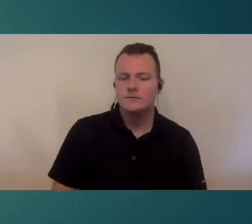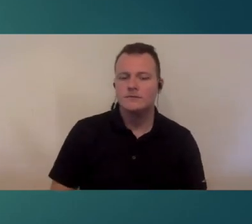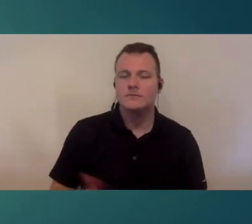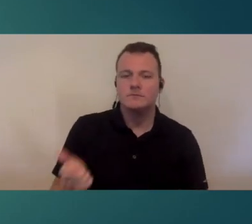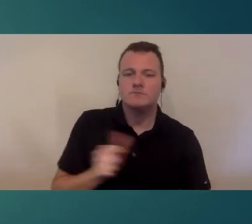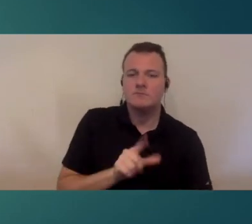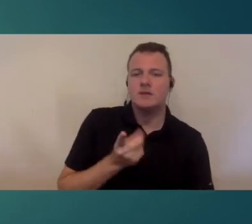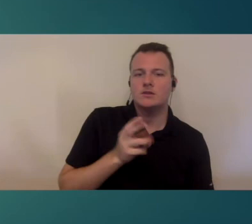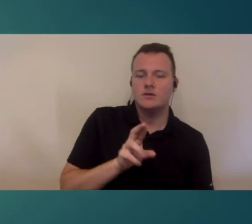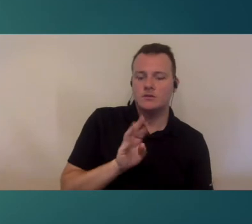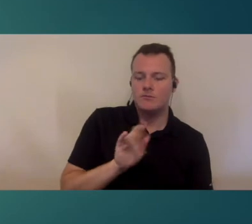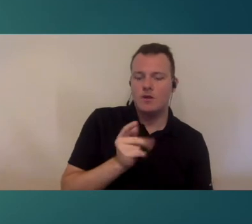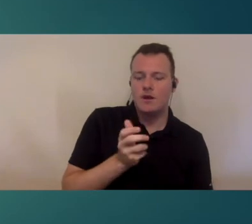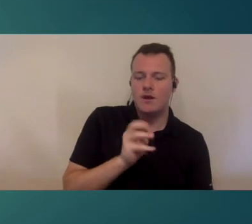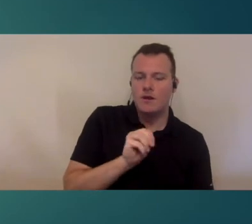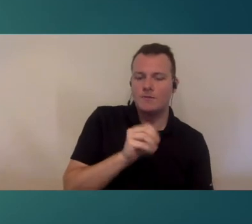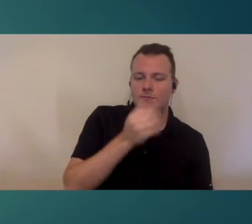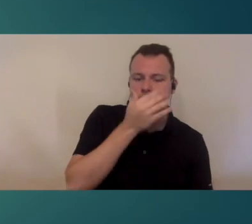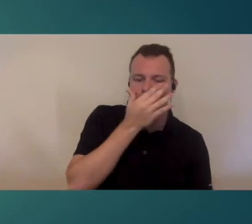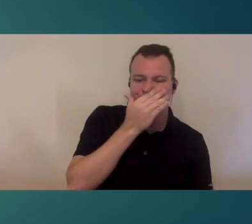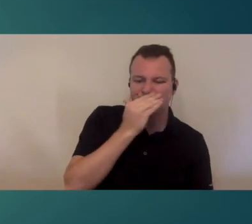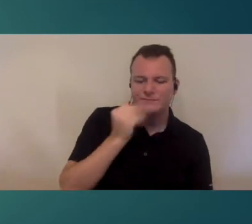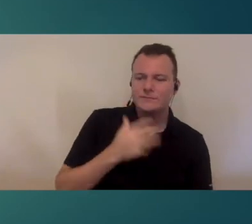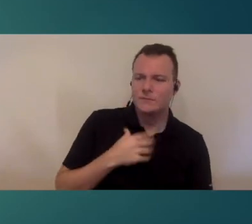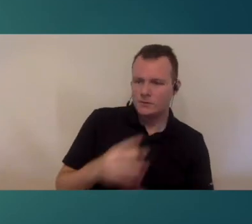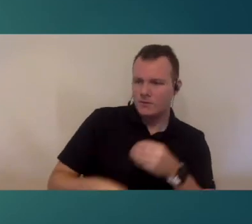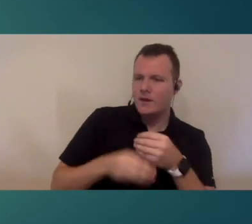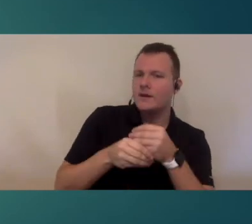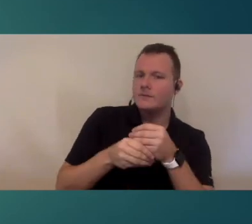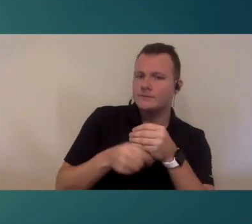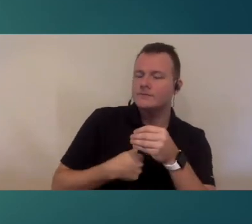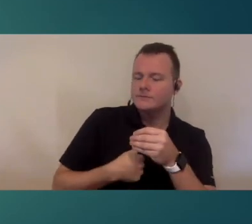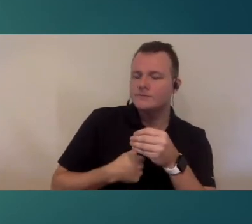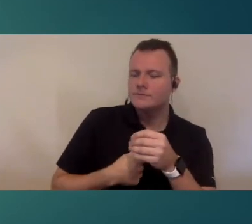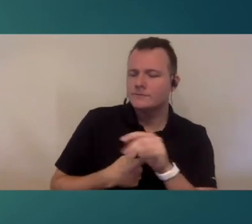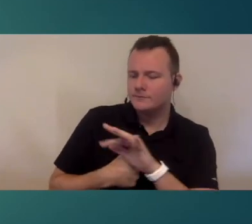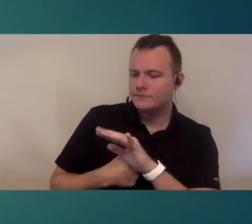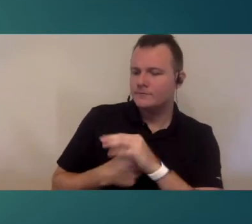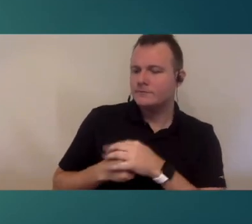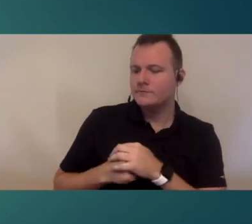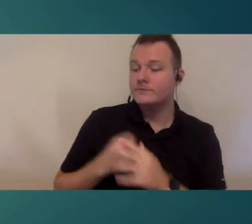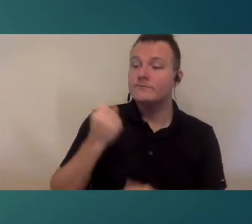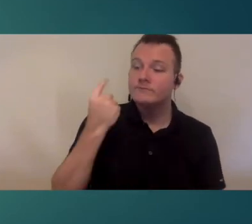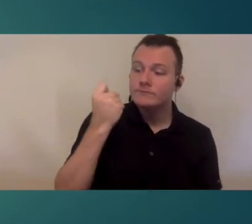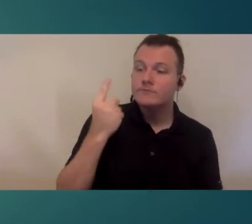is Dr. Branham. I would just like to add to that, if I could, that you know even if